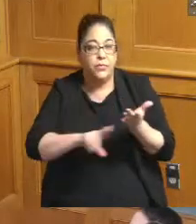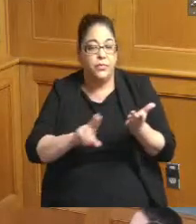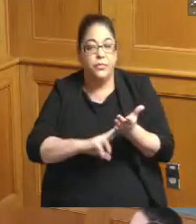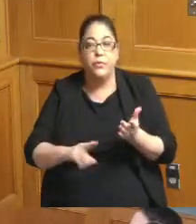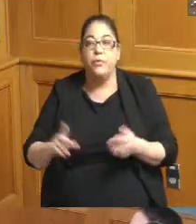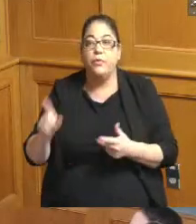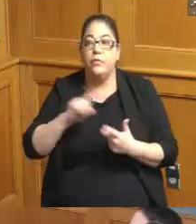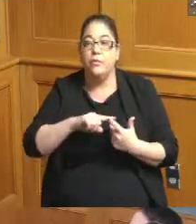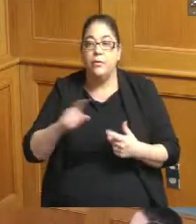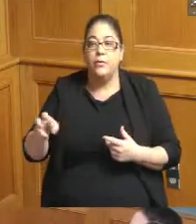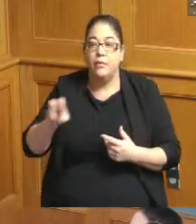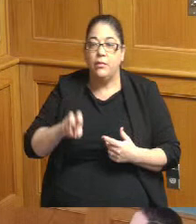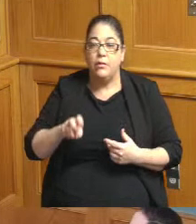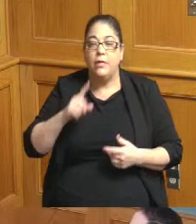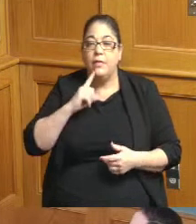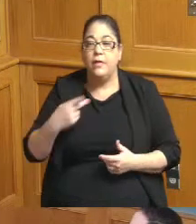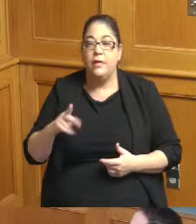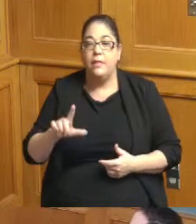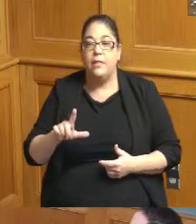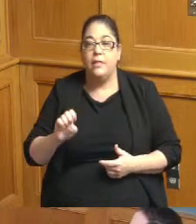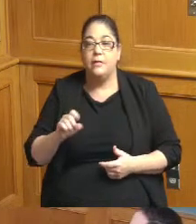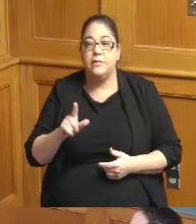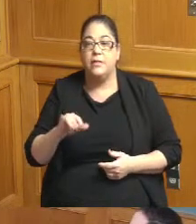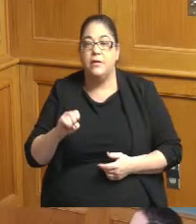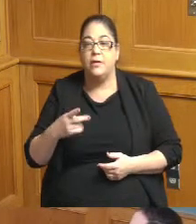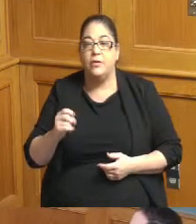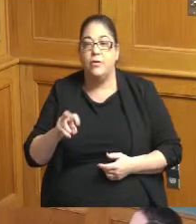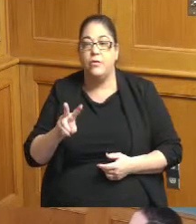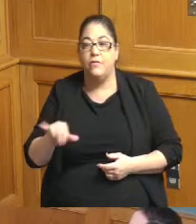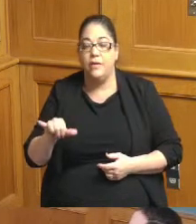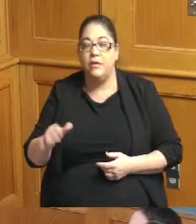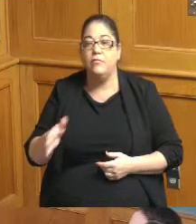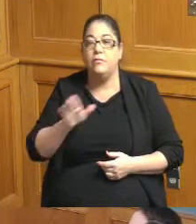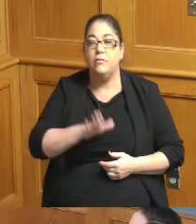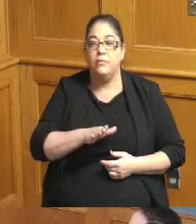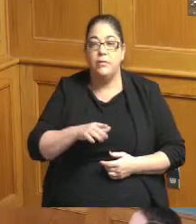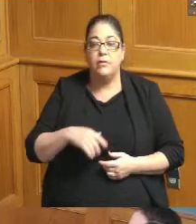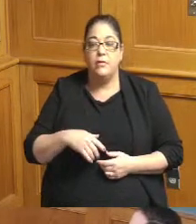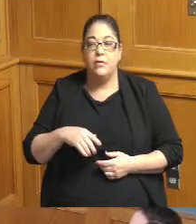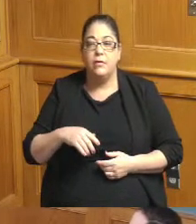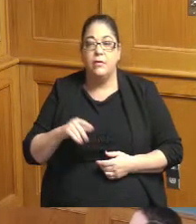Denise Driehaus Jeff Aluotto County Administrator Michael thank you